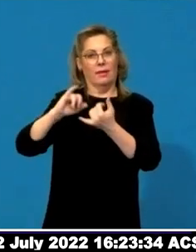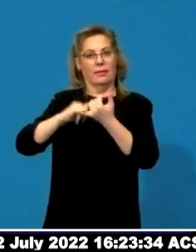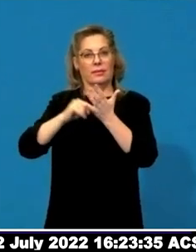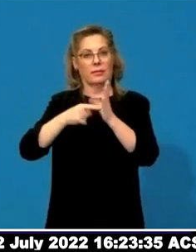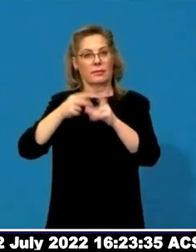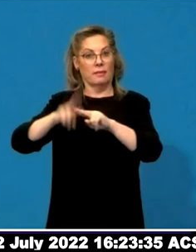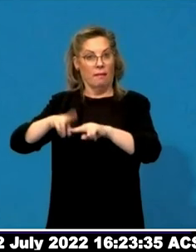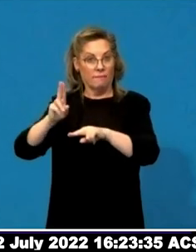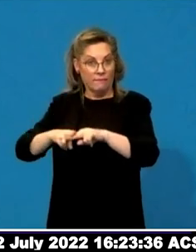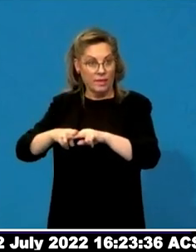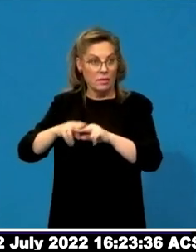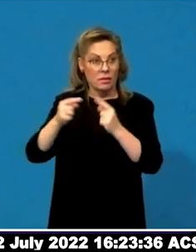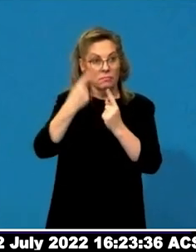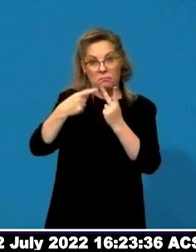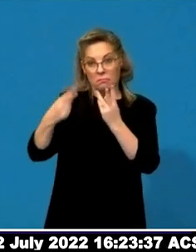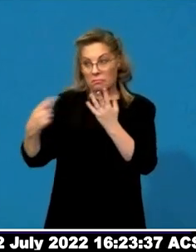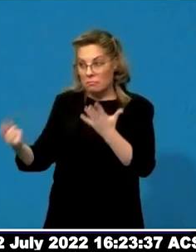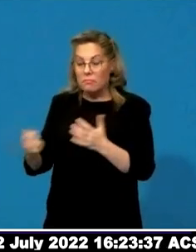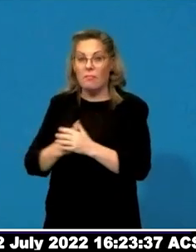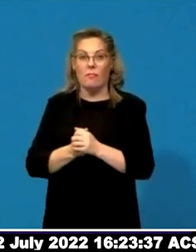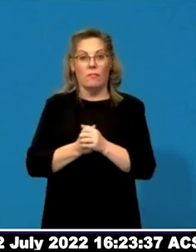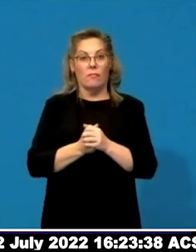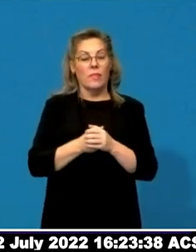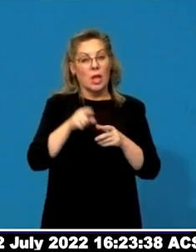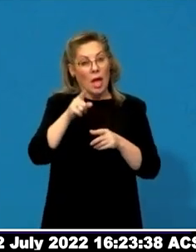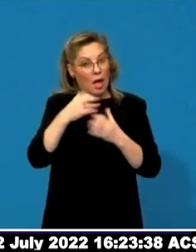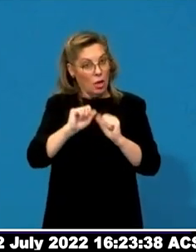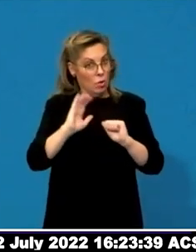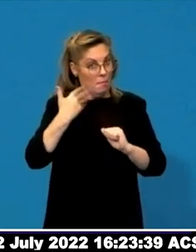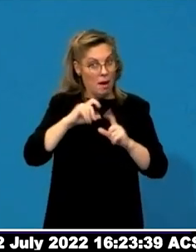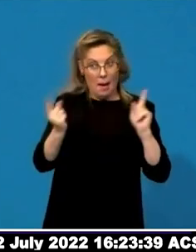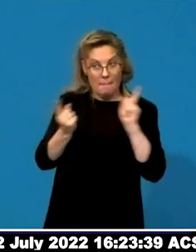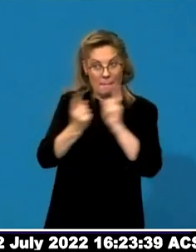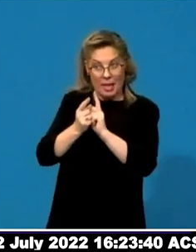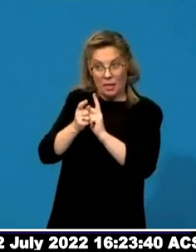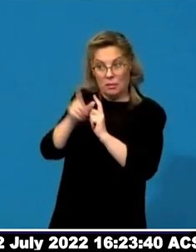Anyone that you know that works for the NDIA who is from the Torres Strait?